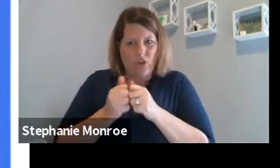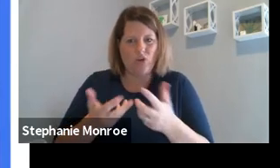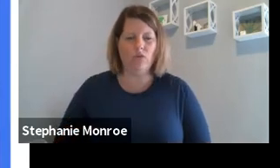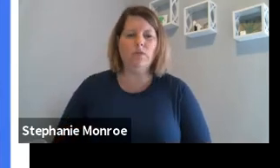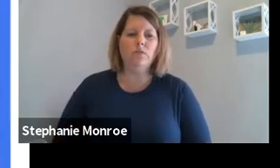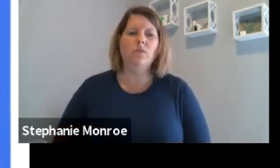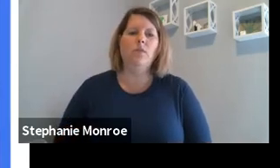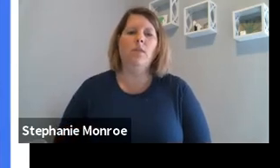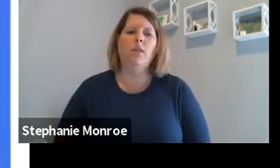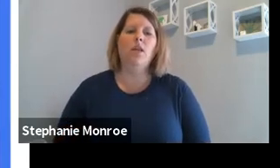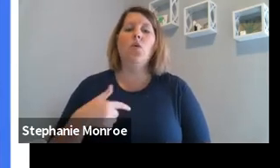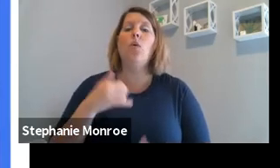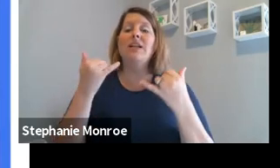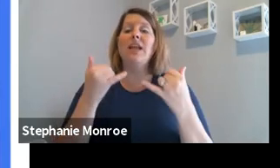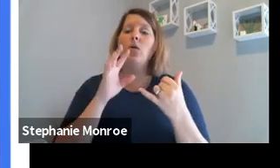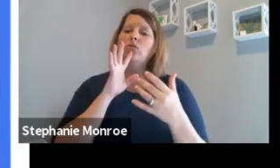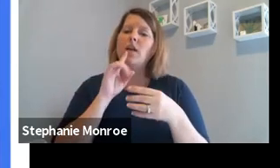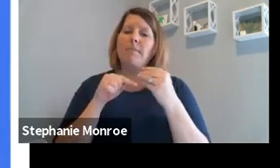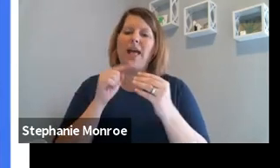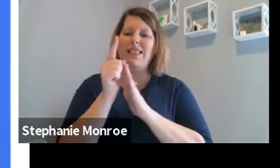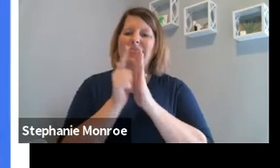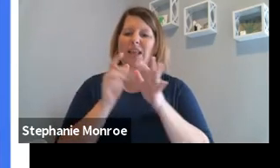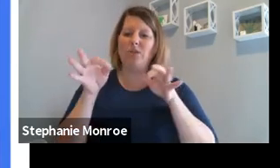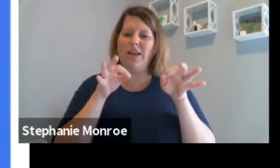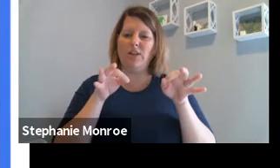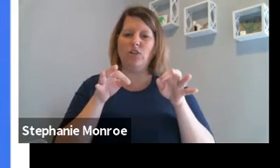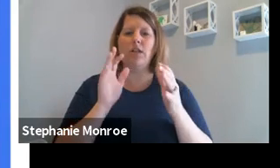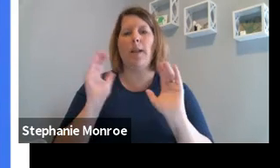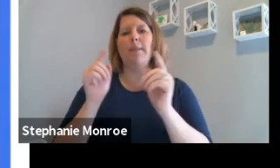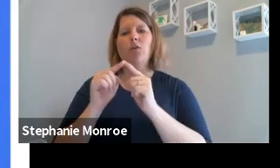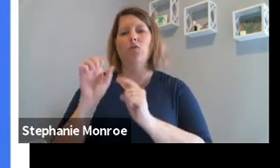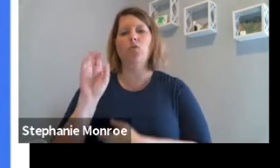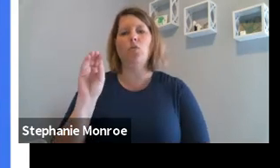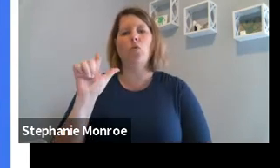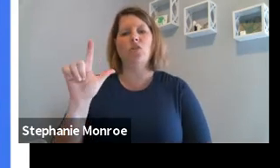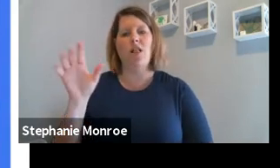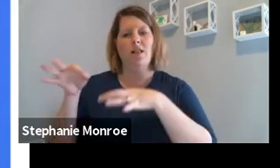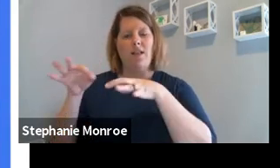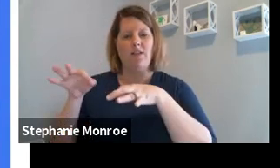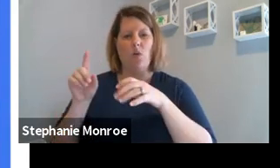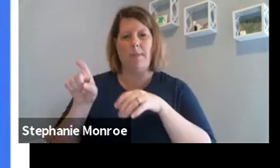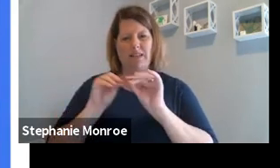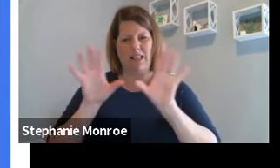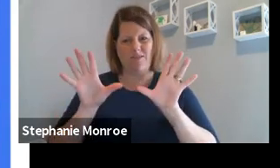We are now dealing with a legal definition versus a social definition. We must clarify that there are some processes